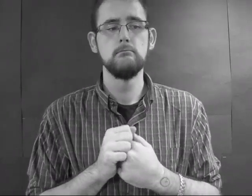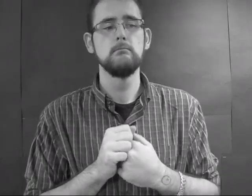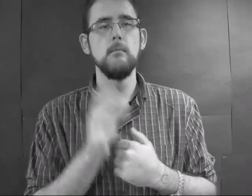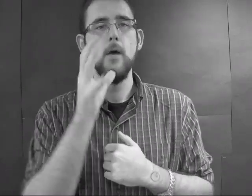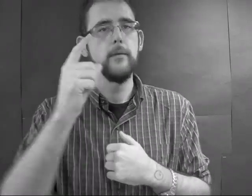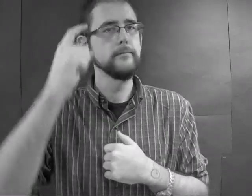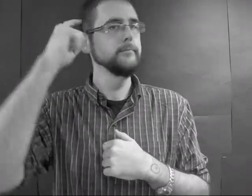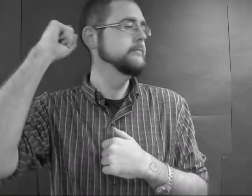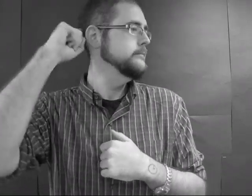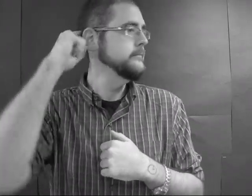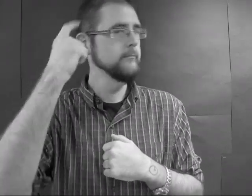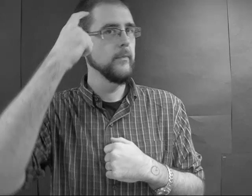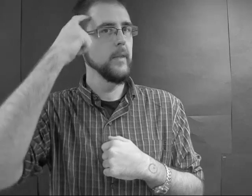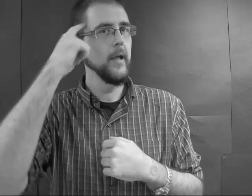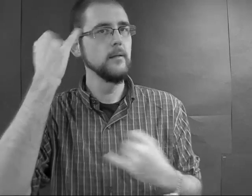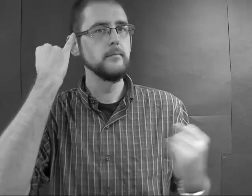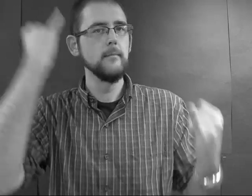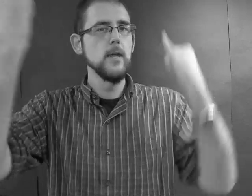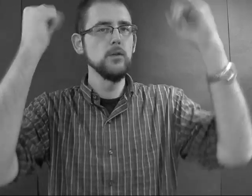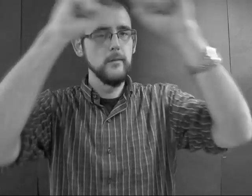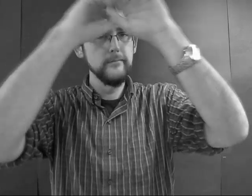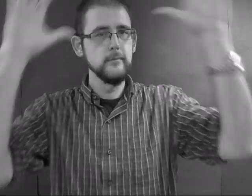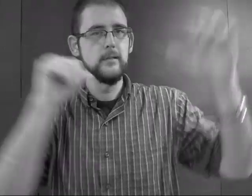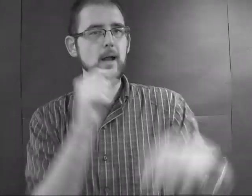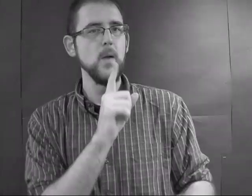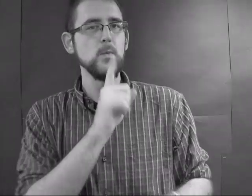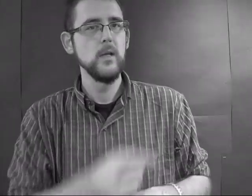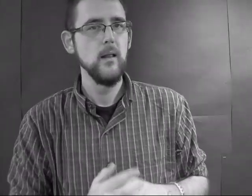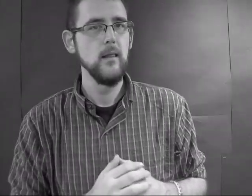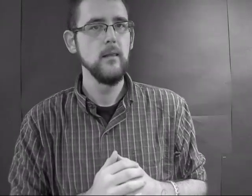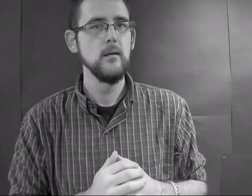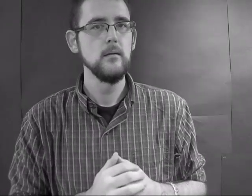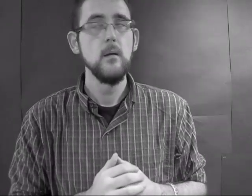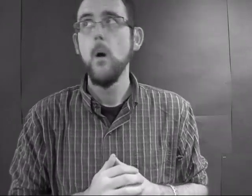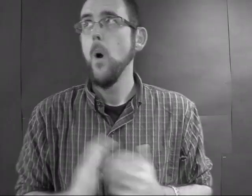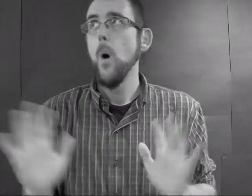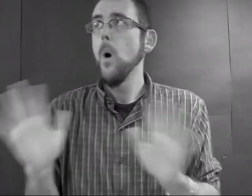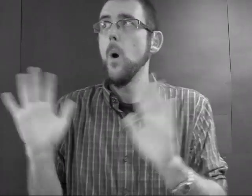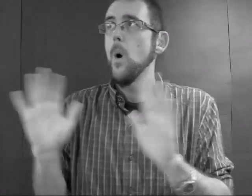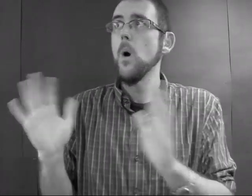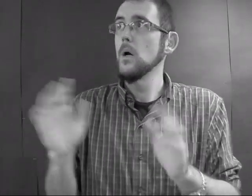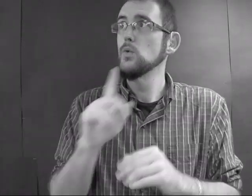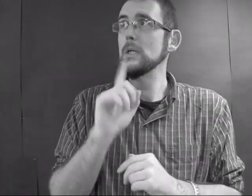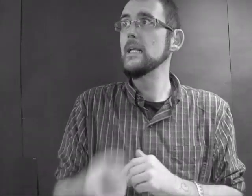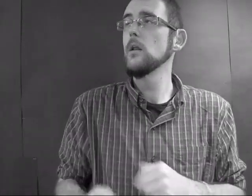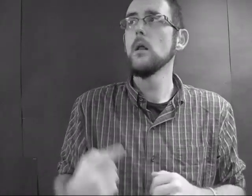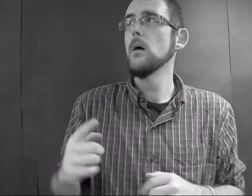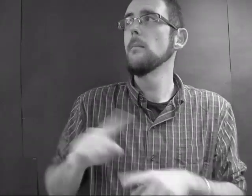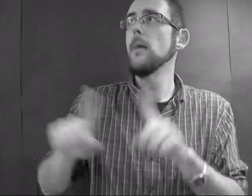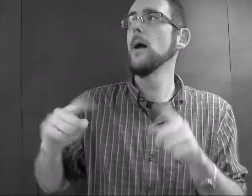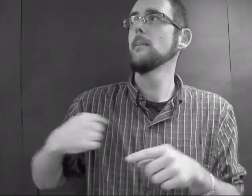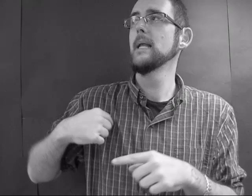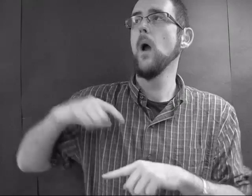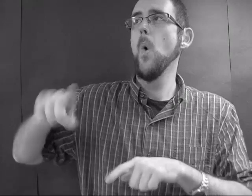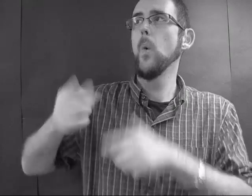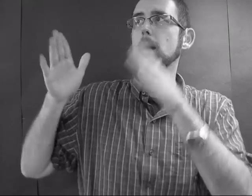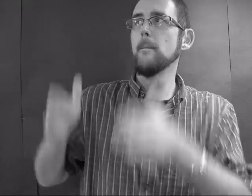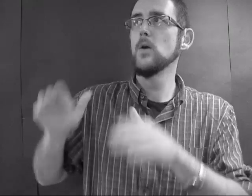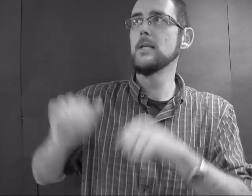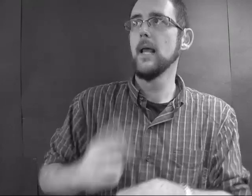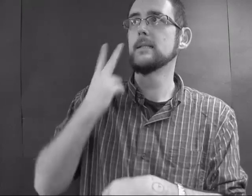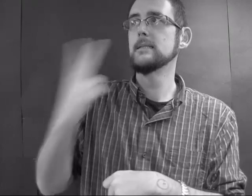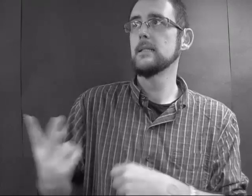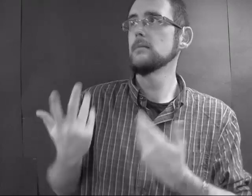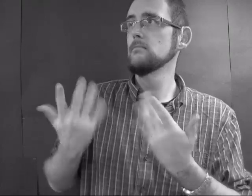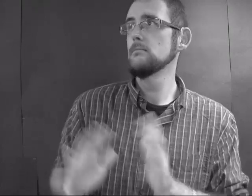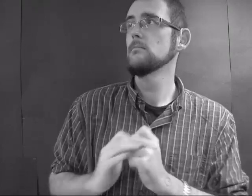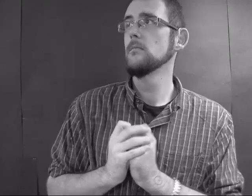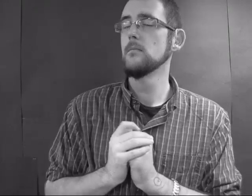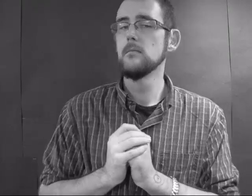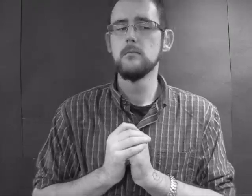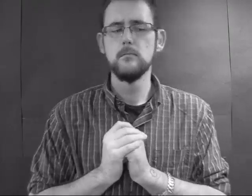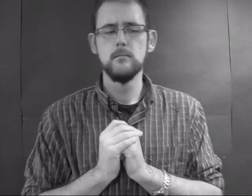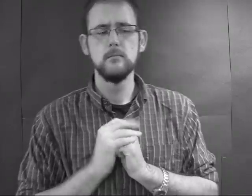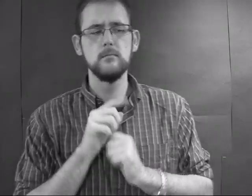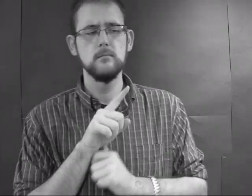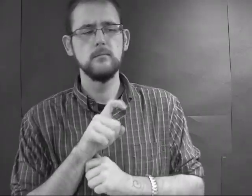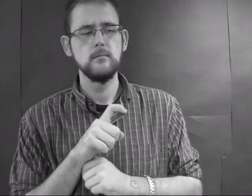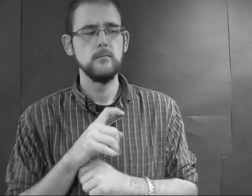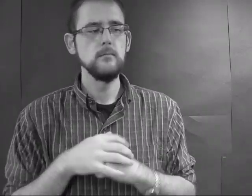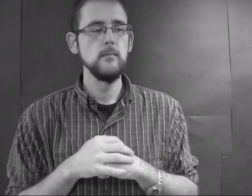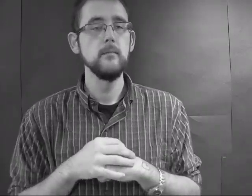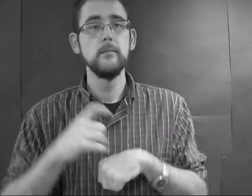Her mother thinks he's imaginary, but Regan says she's the only one who can see him.